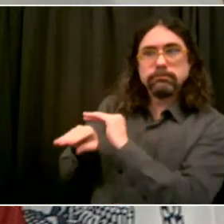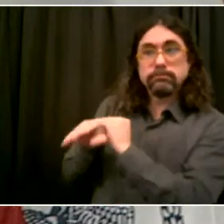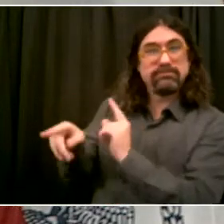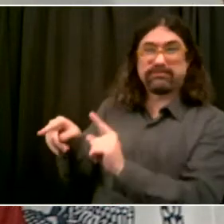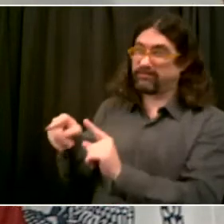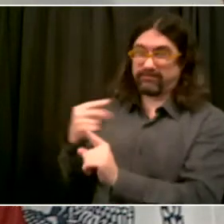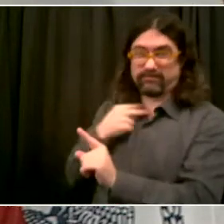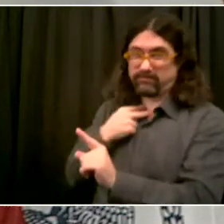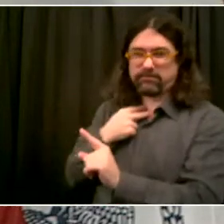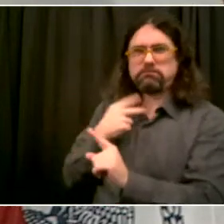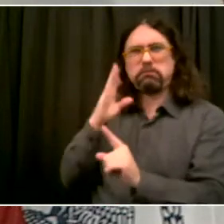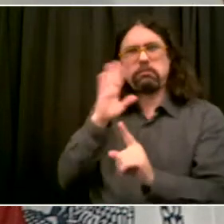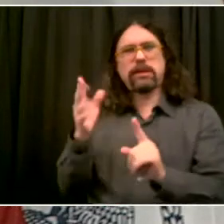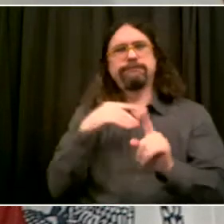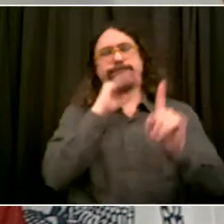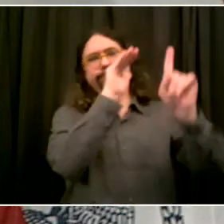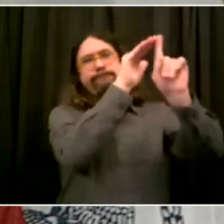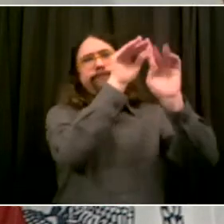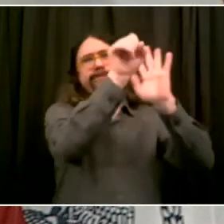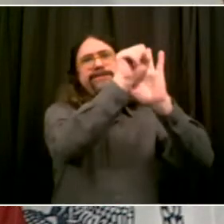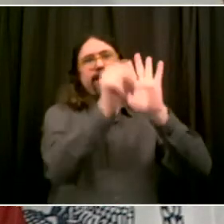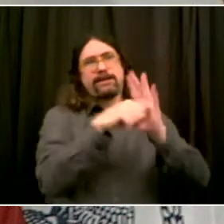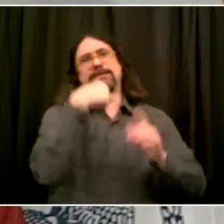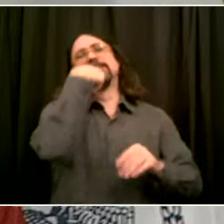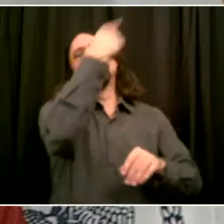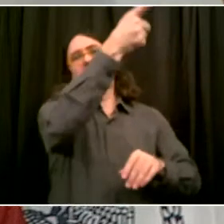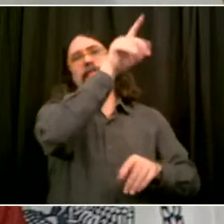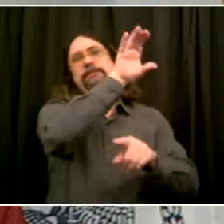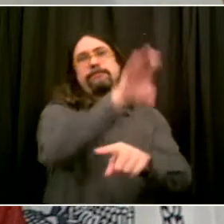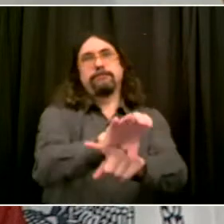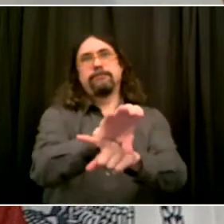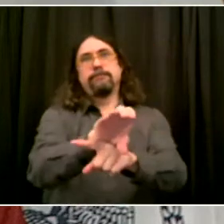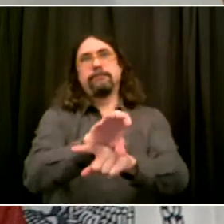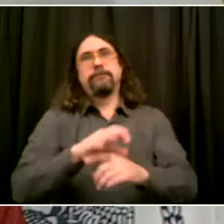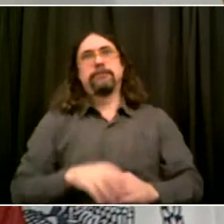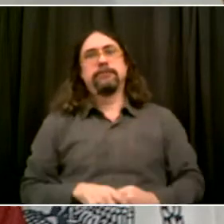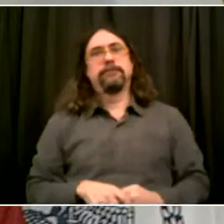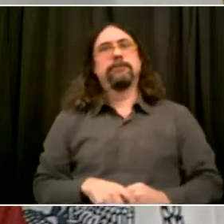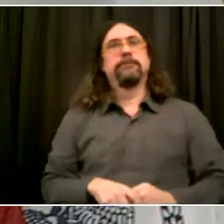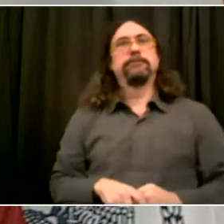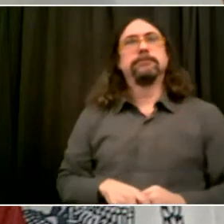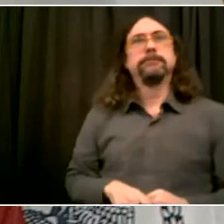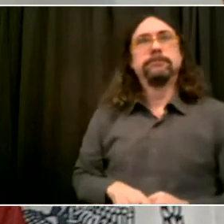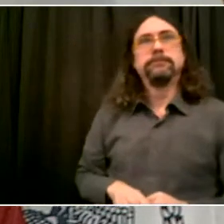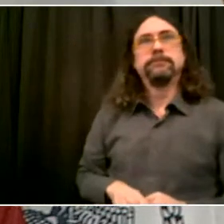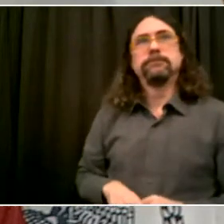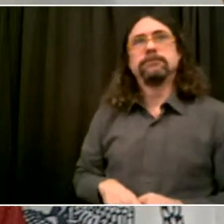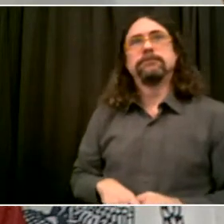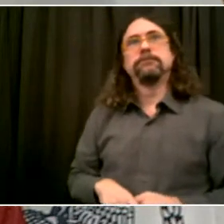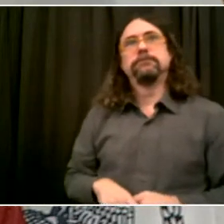WITH EVERY HOSPITAL TO MAKE SURE THEY ARE DOING IT. IF THEY NEED HER HELP DOING IT THEN WE CAN DO APPEARED QUESTION OF THE FORMS AND SIGN UPS,